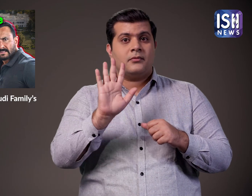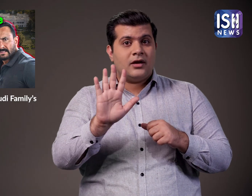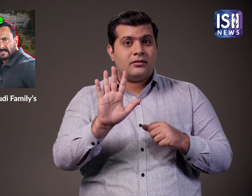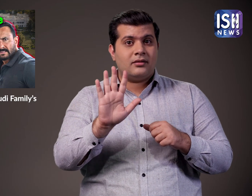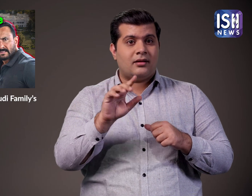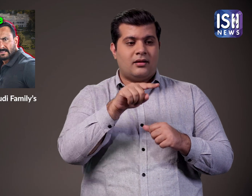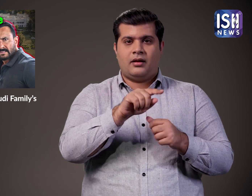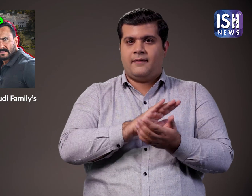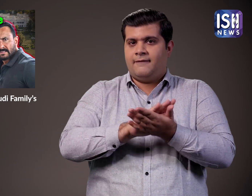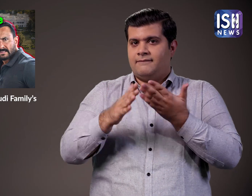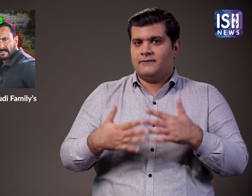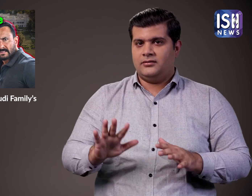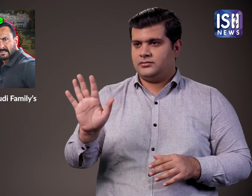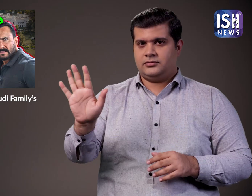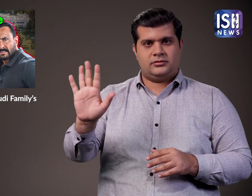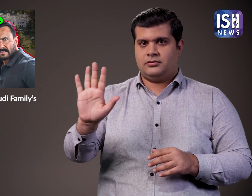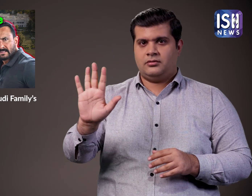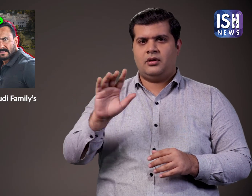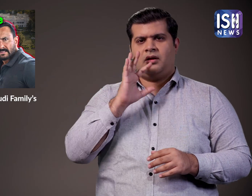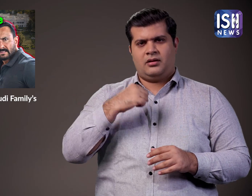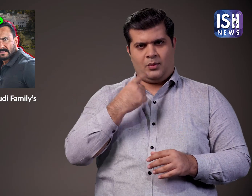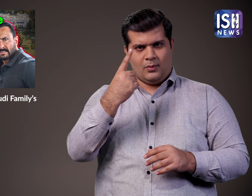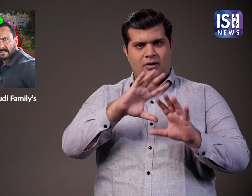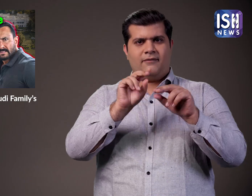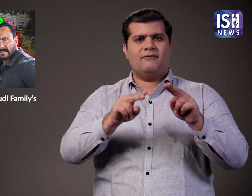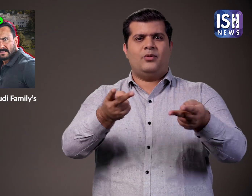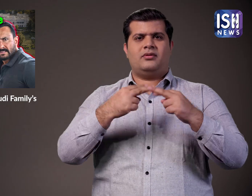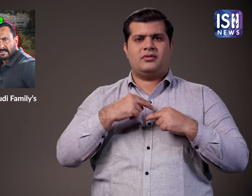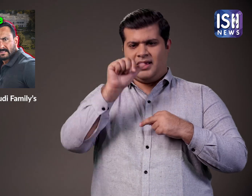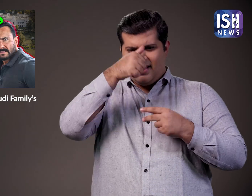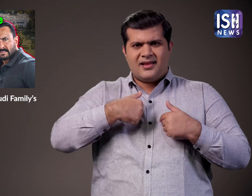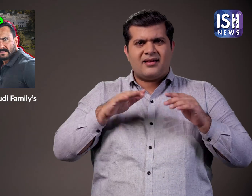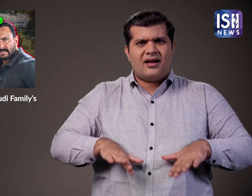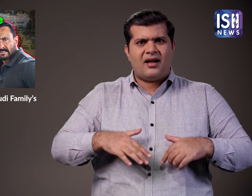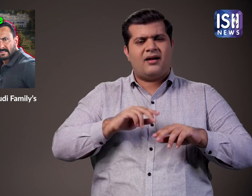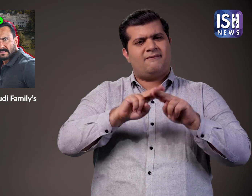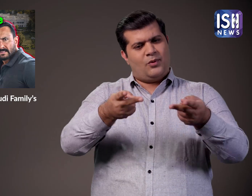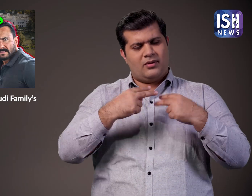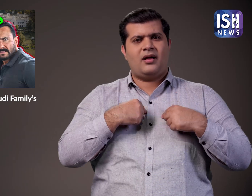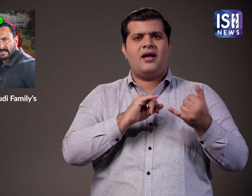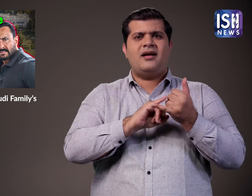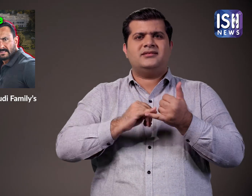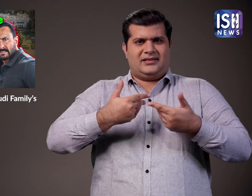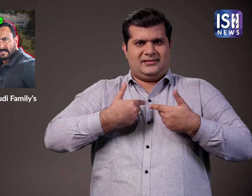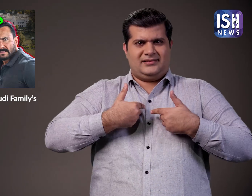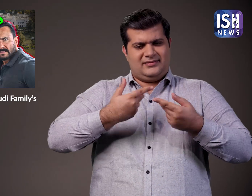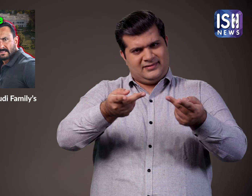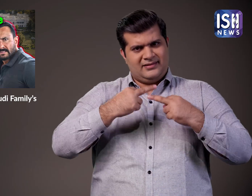However, Sajida claimed that since she stayed back in India, she is legal heir to the entire property.